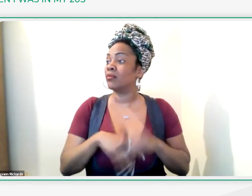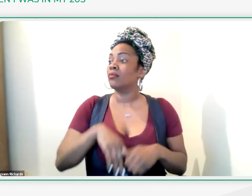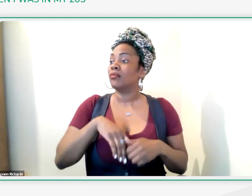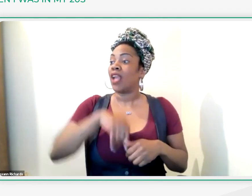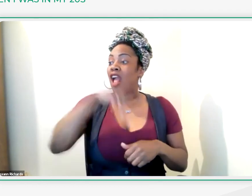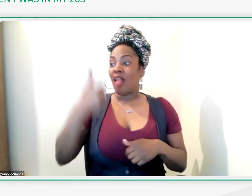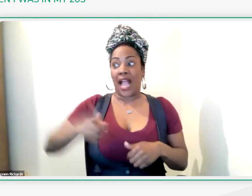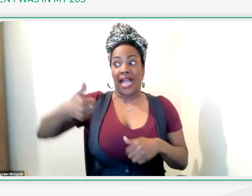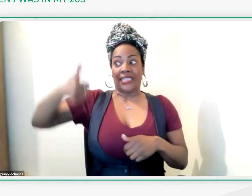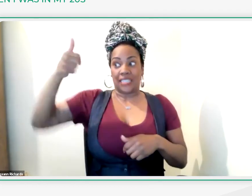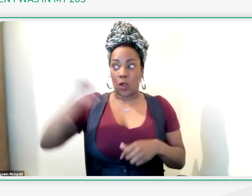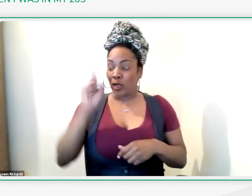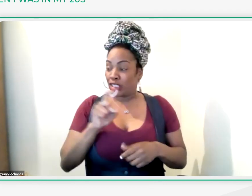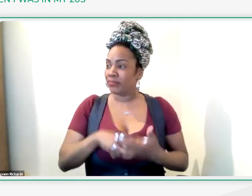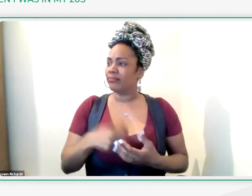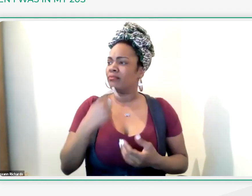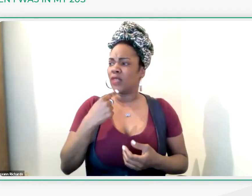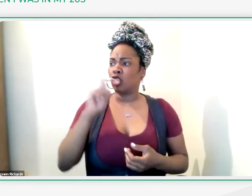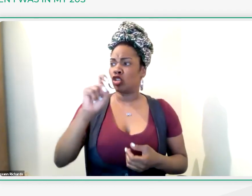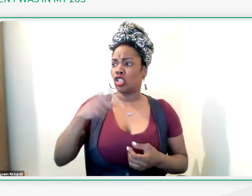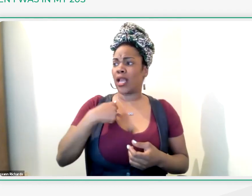I believe that.